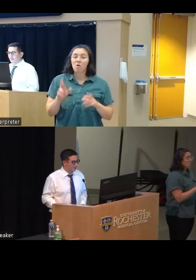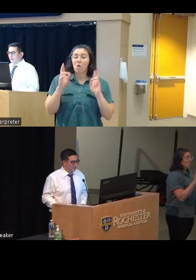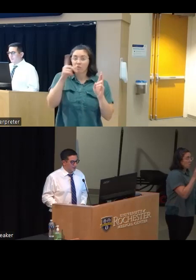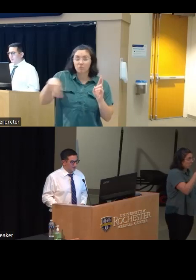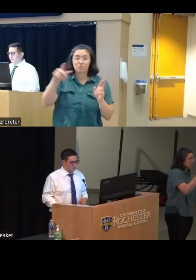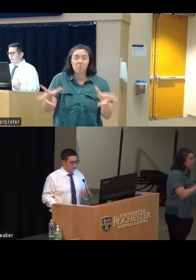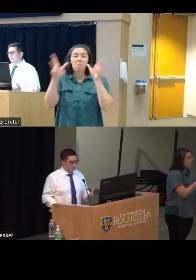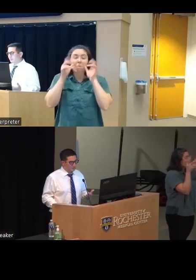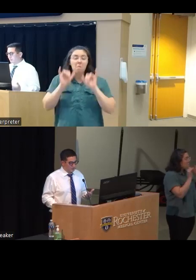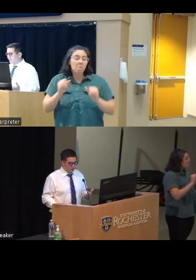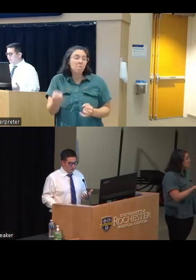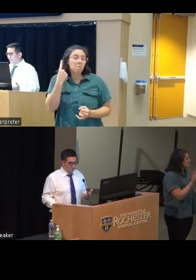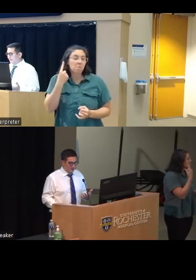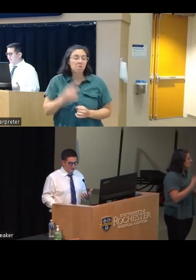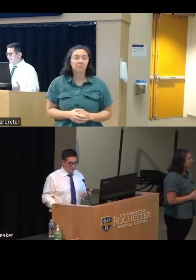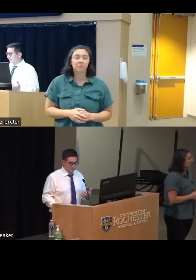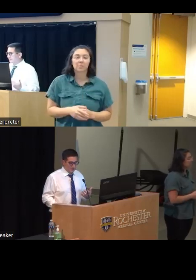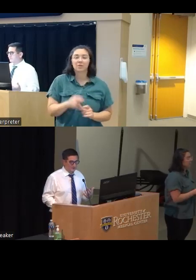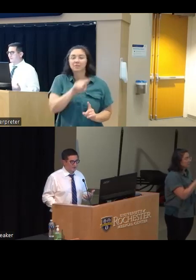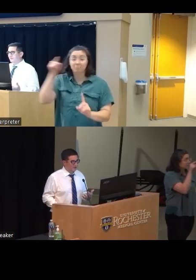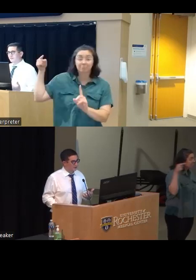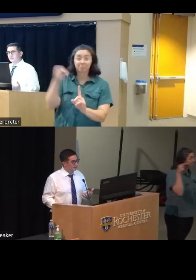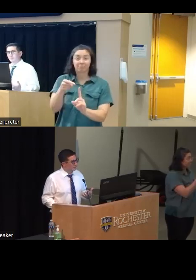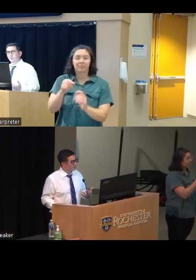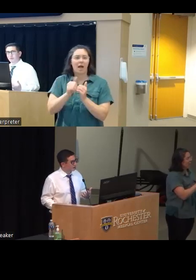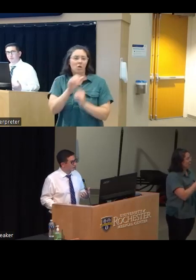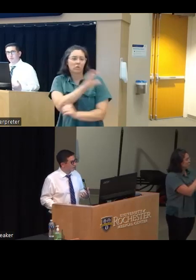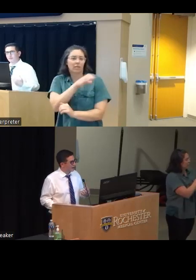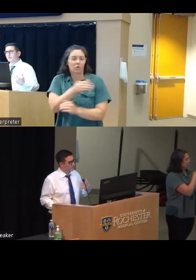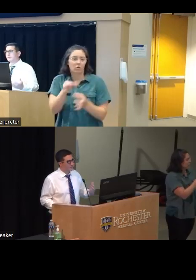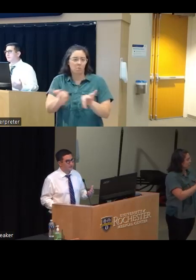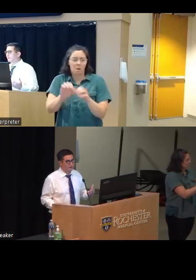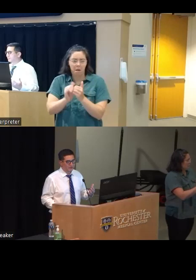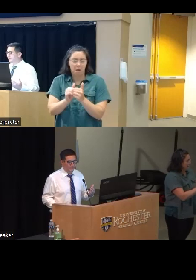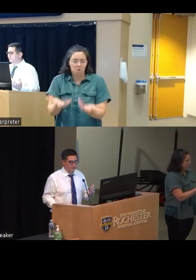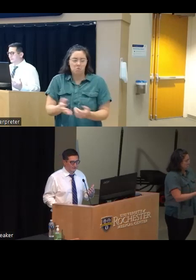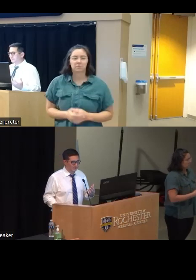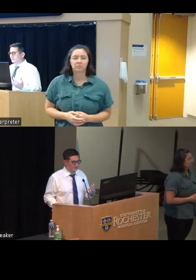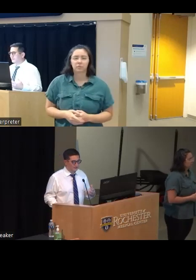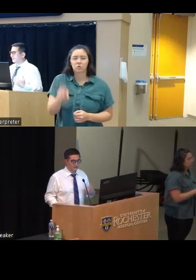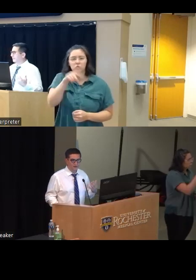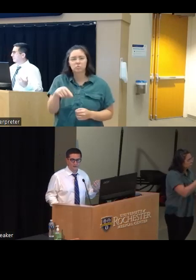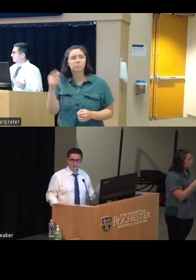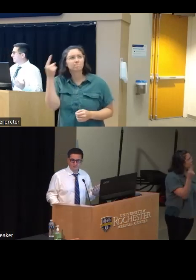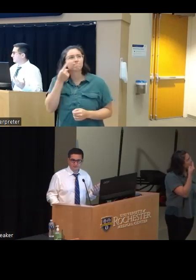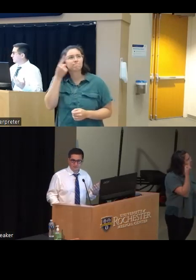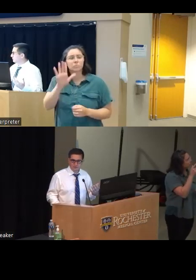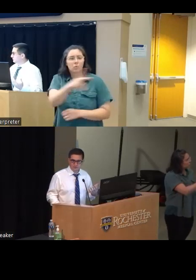well but I also want to you know bring this back to how this might be clinically important or how you might think about your patients that you're seeing that are expressing visual